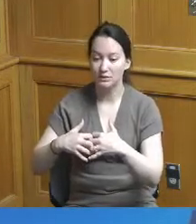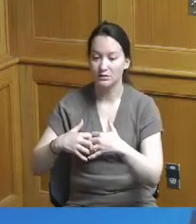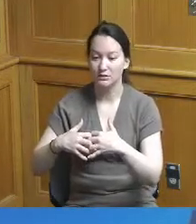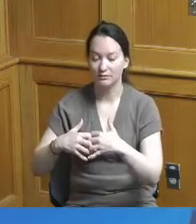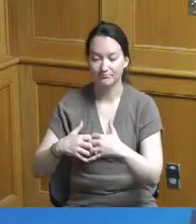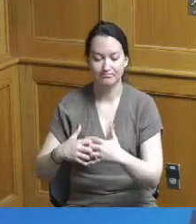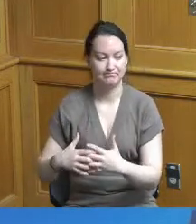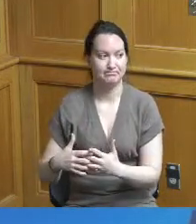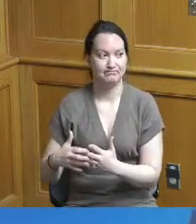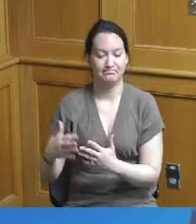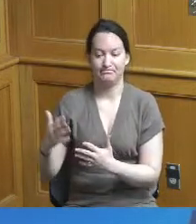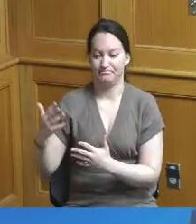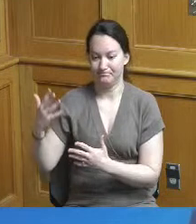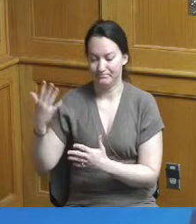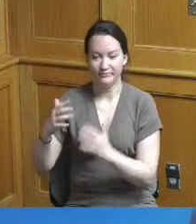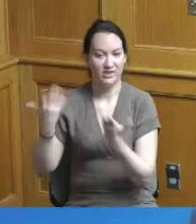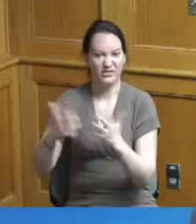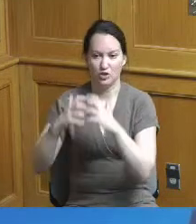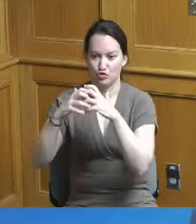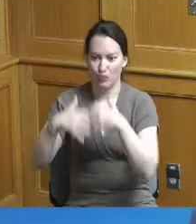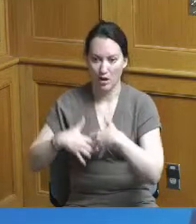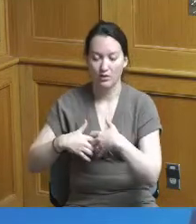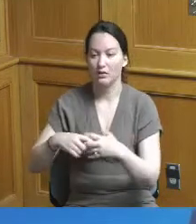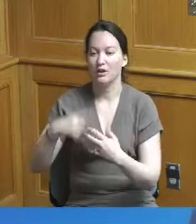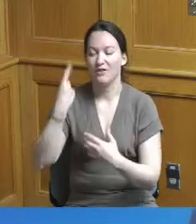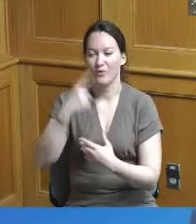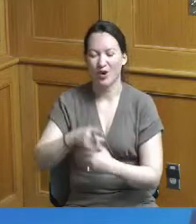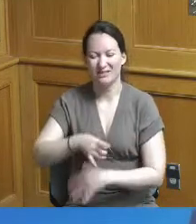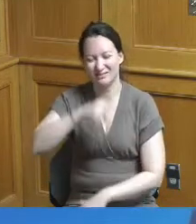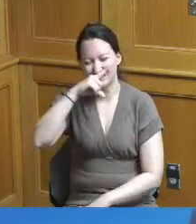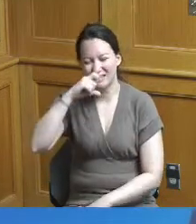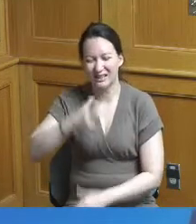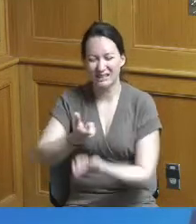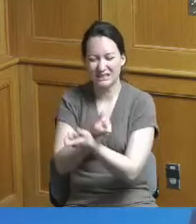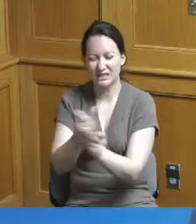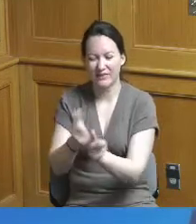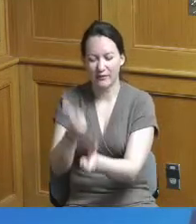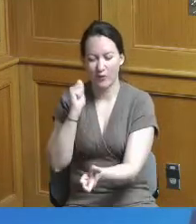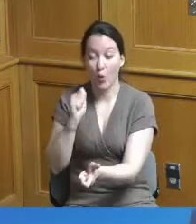was which was demolished to remove the blight and to avoid safety concerns but that that that